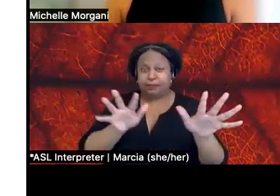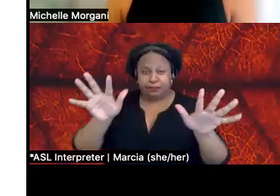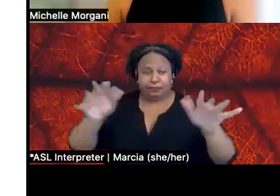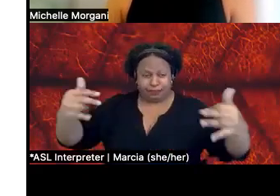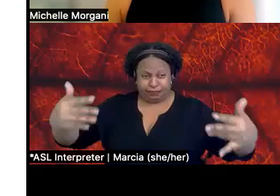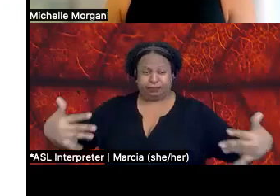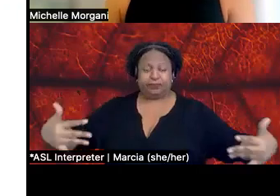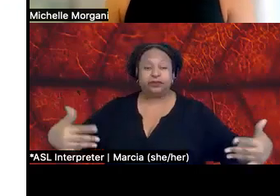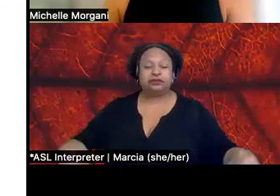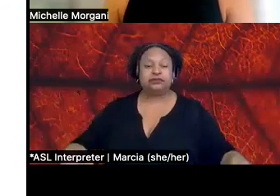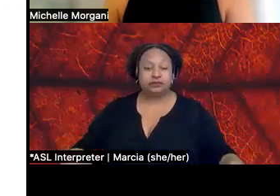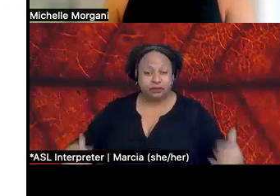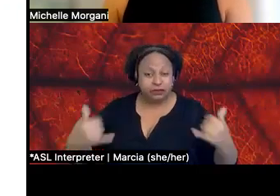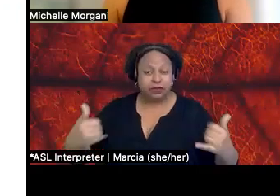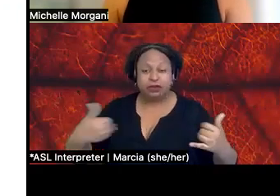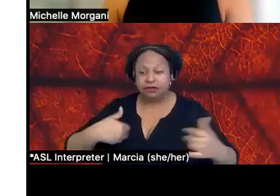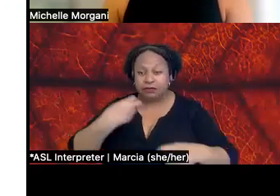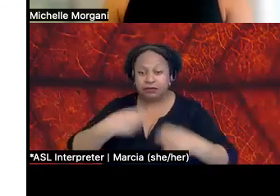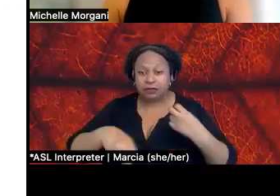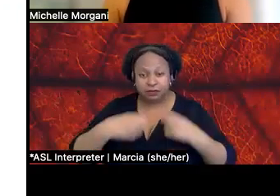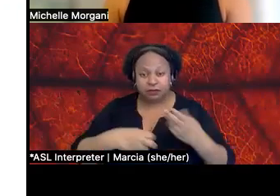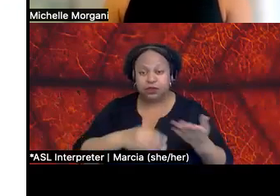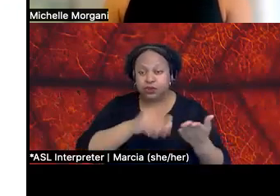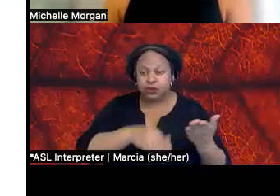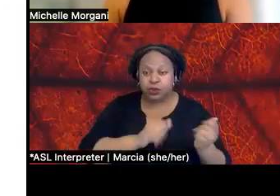Students, as I mentioned, with nonverbal learning disabilities,